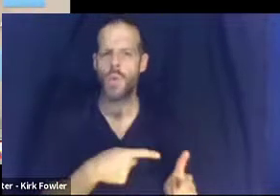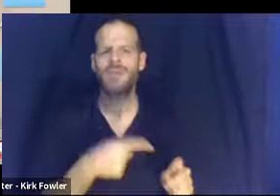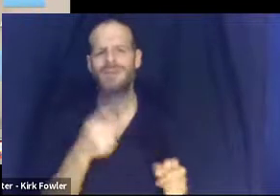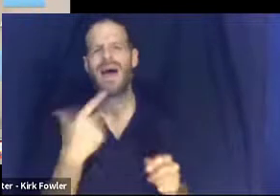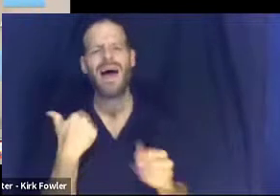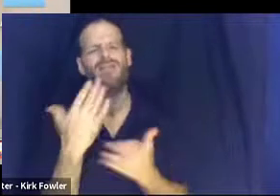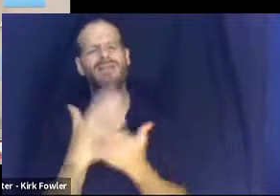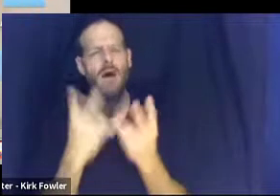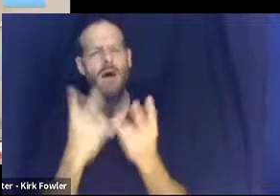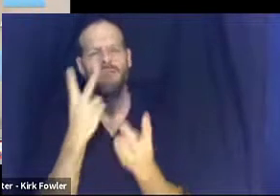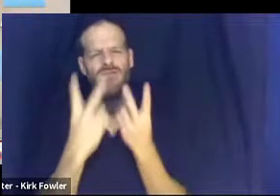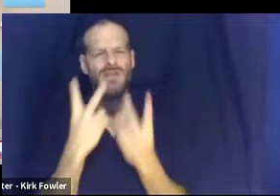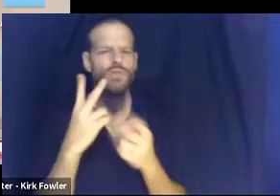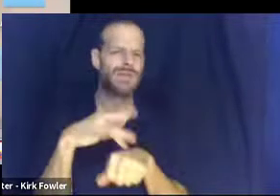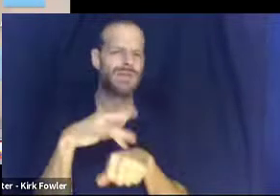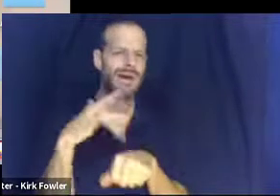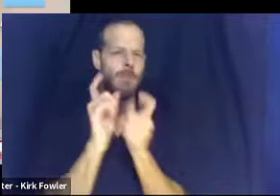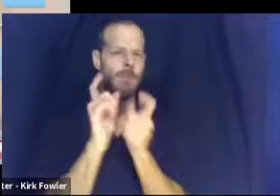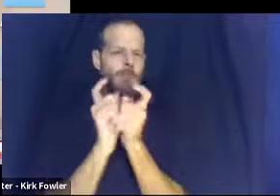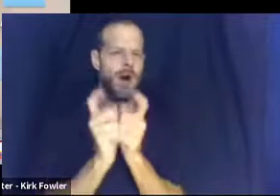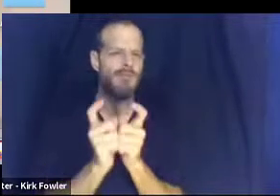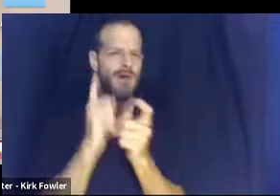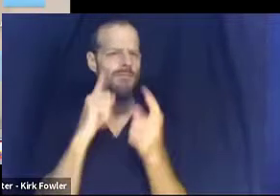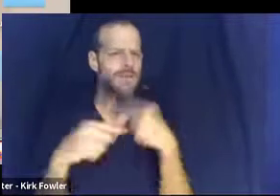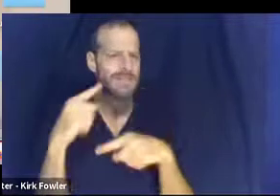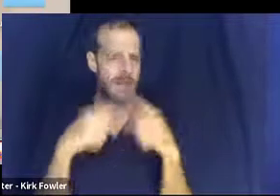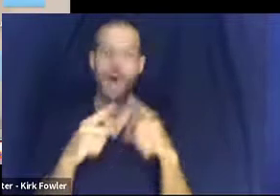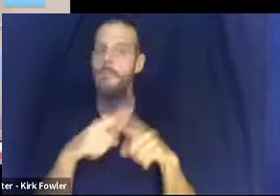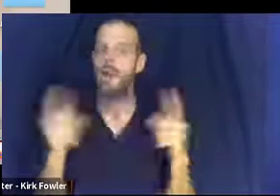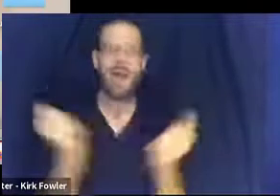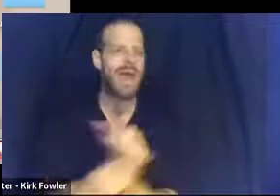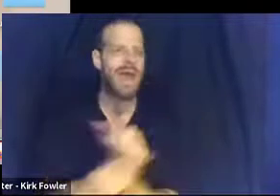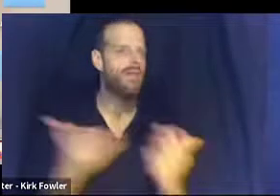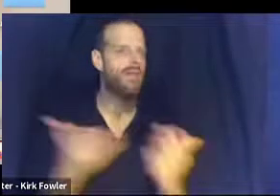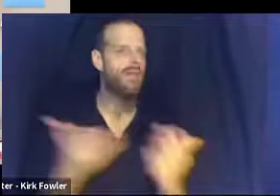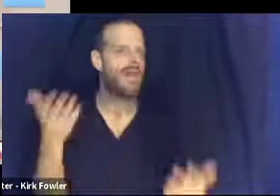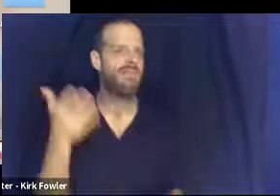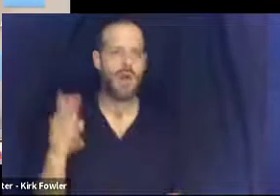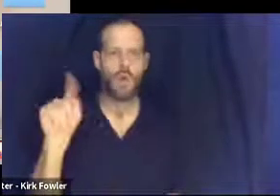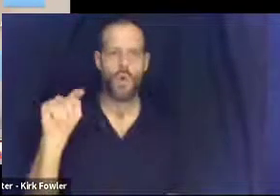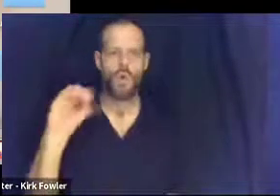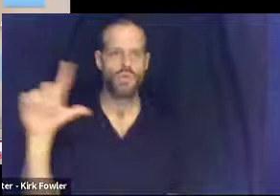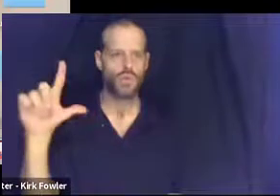but all of that is there for you on the tool. And then there's some additional resources.